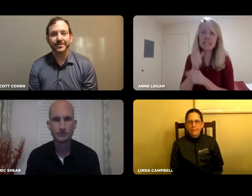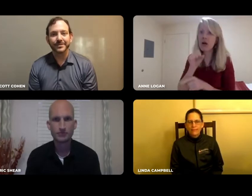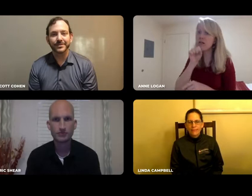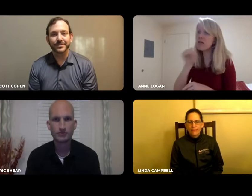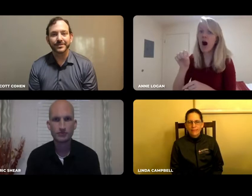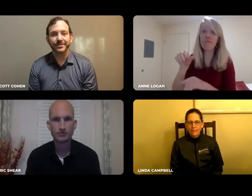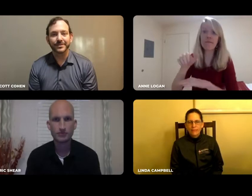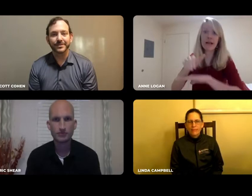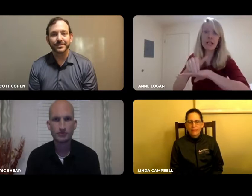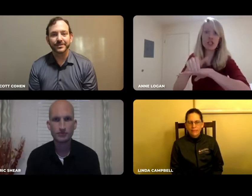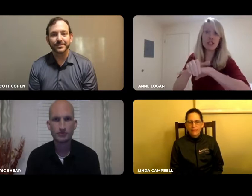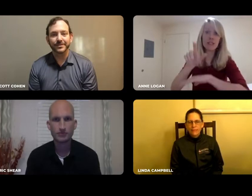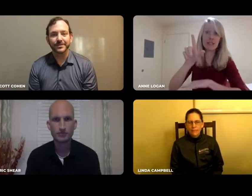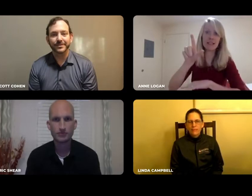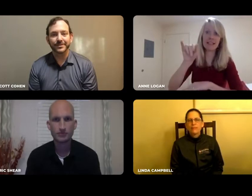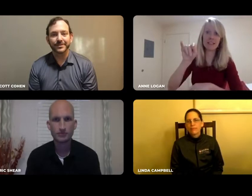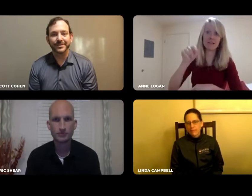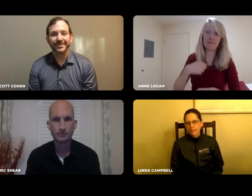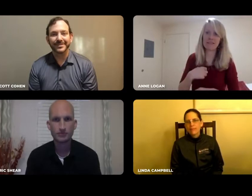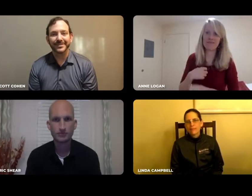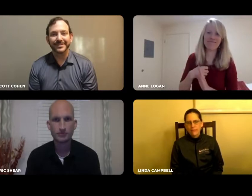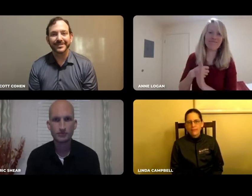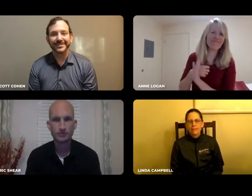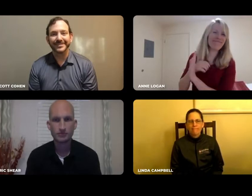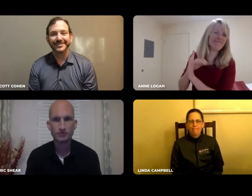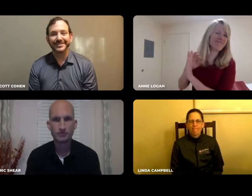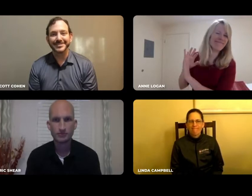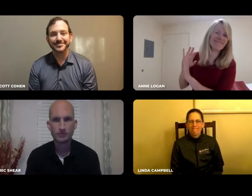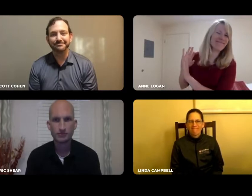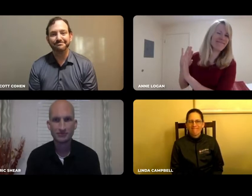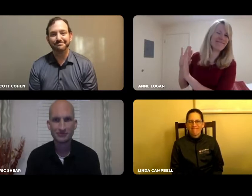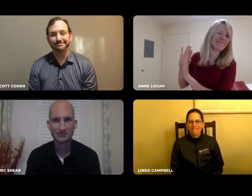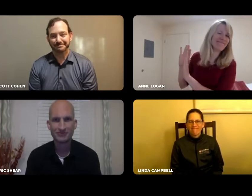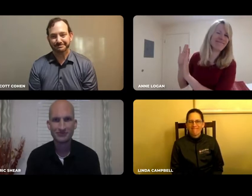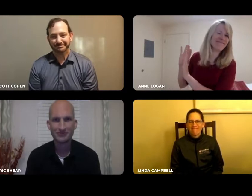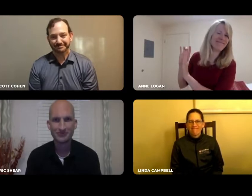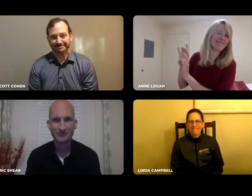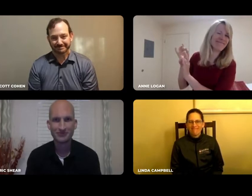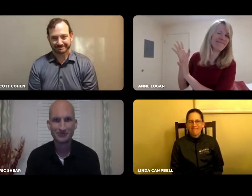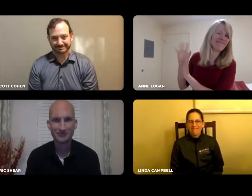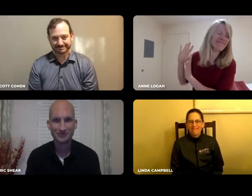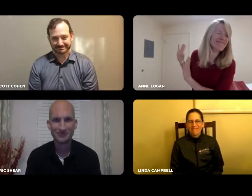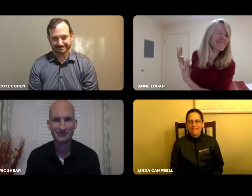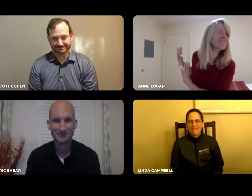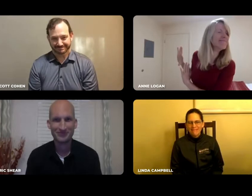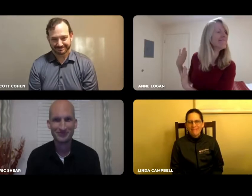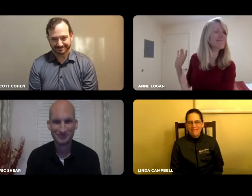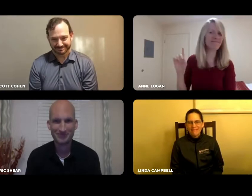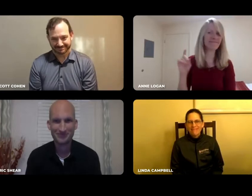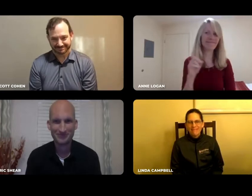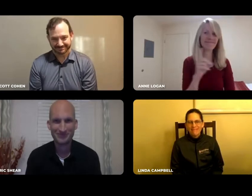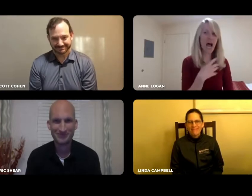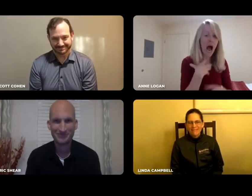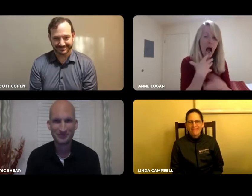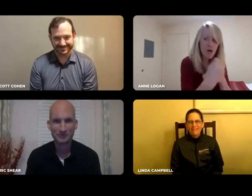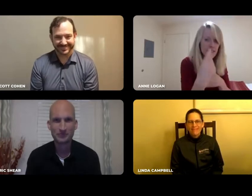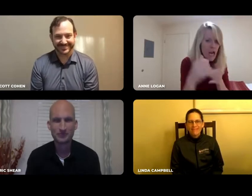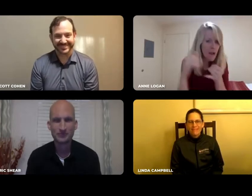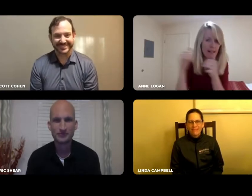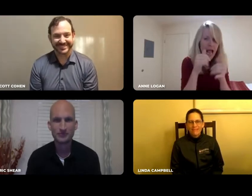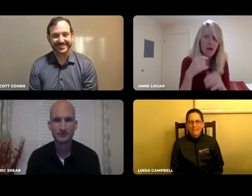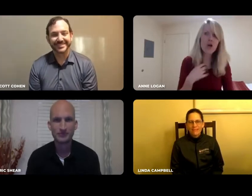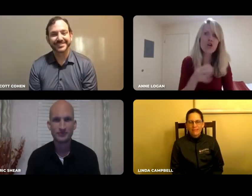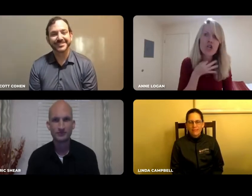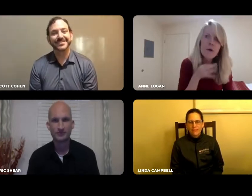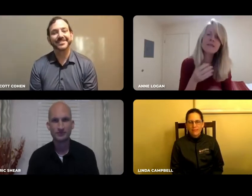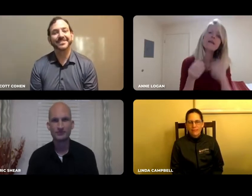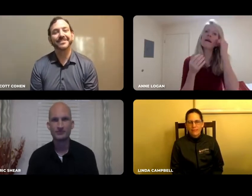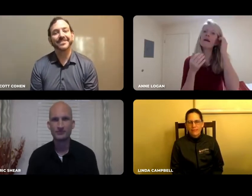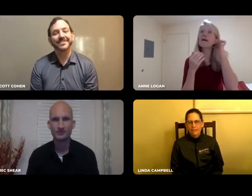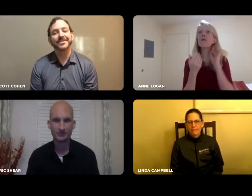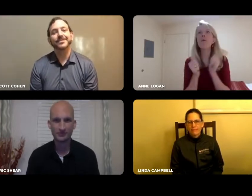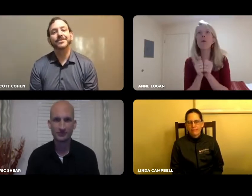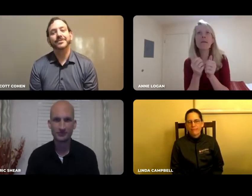My sisters were into English literature I just wanted to go outside and play.